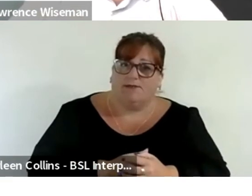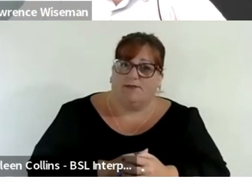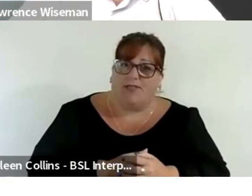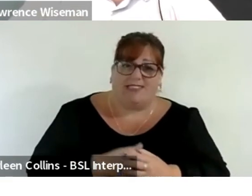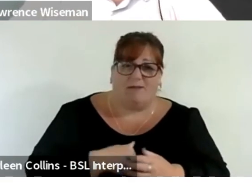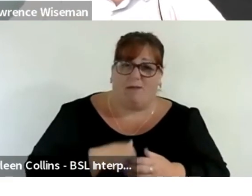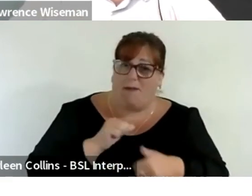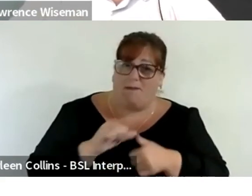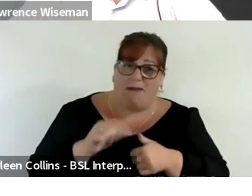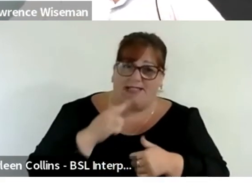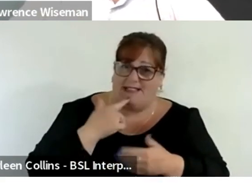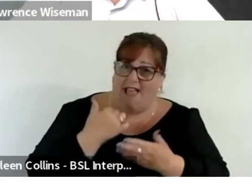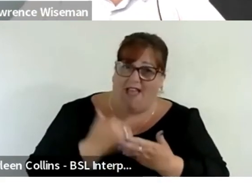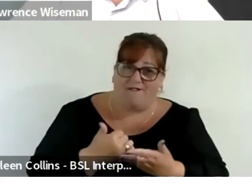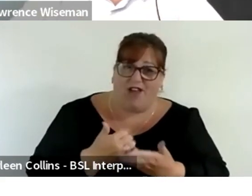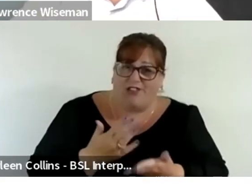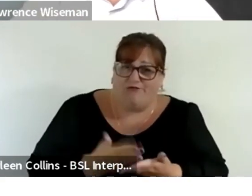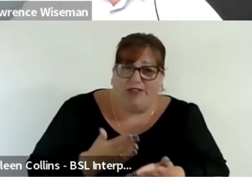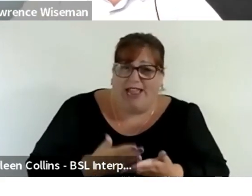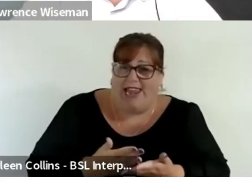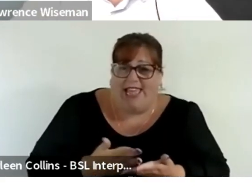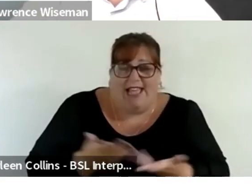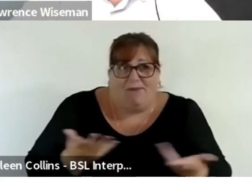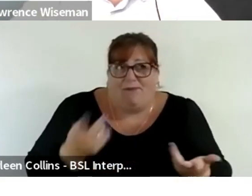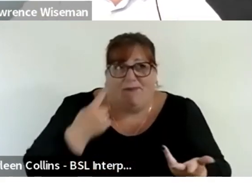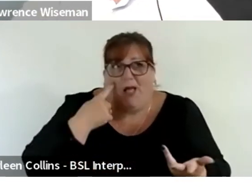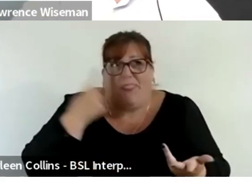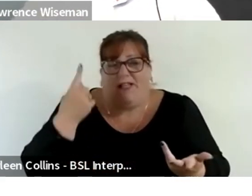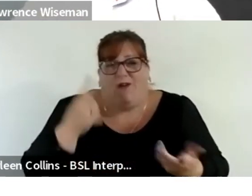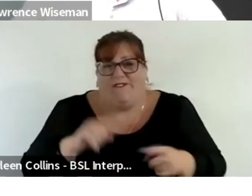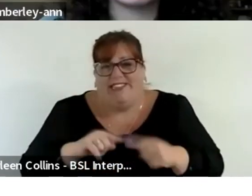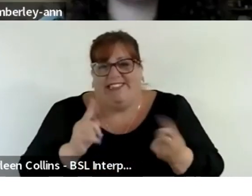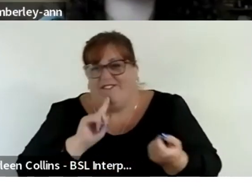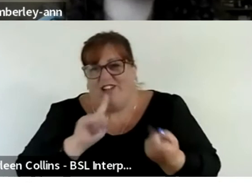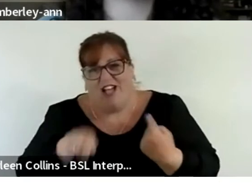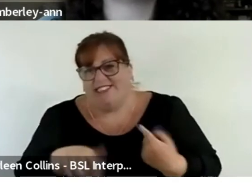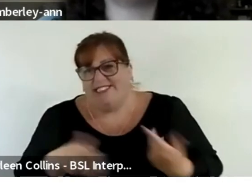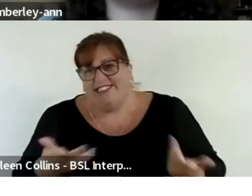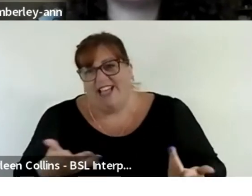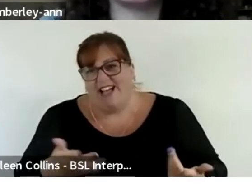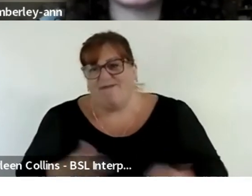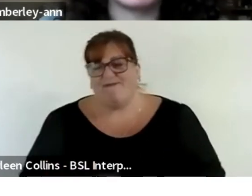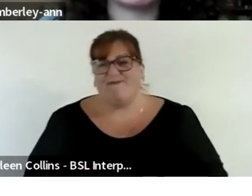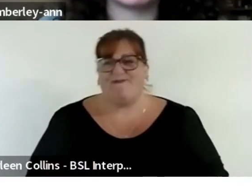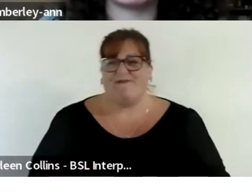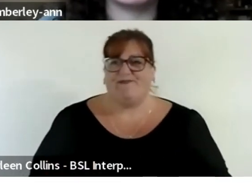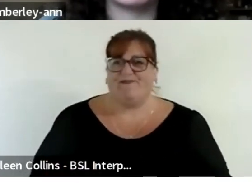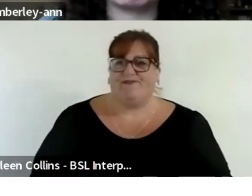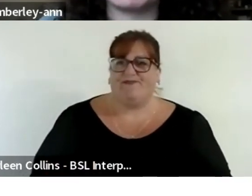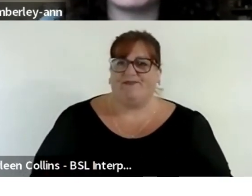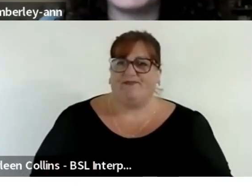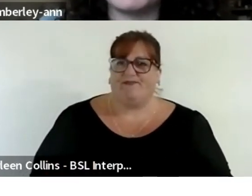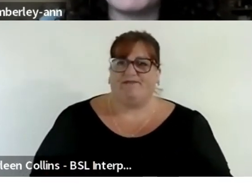I couldn't come up with anything more useful than that, I'm afraid. I think all the reflections you